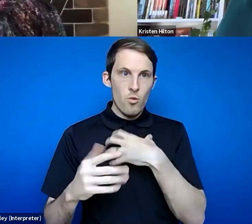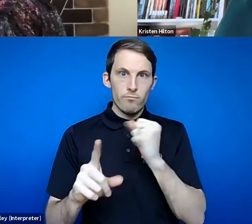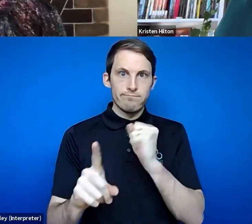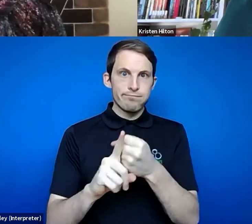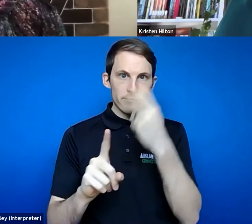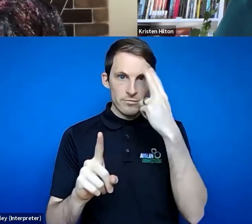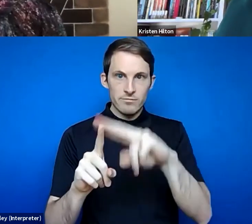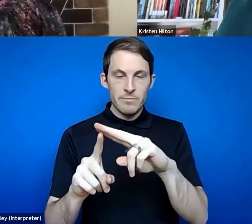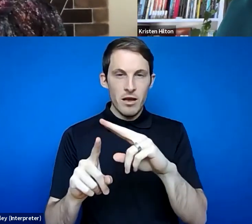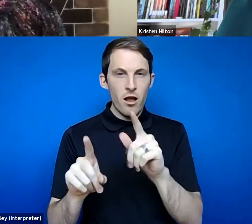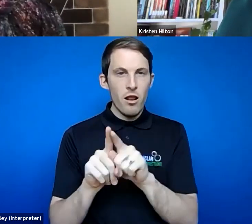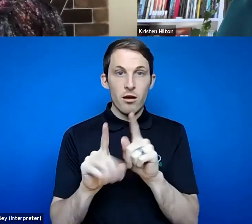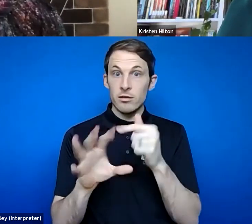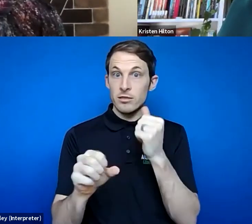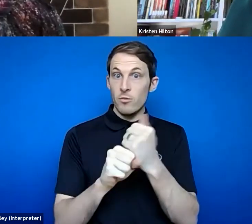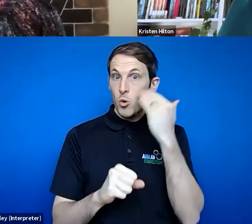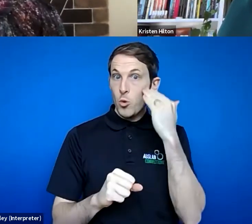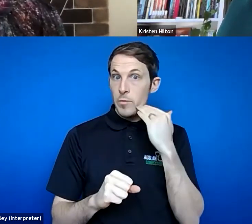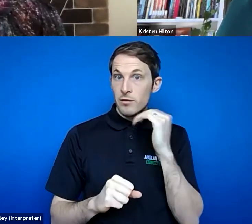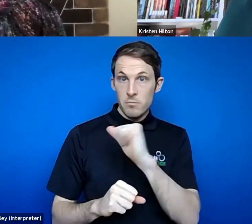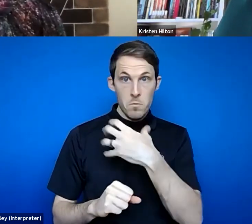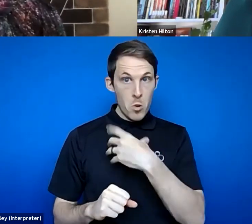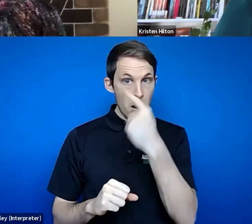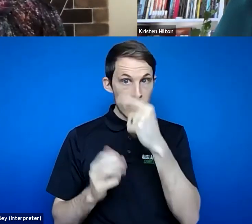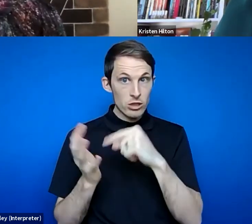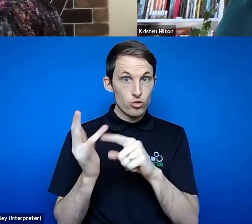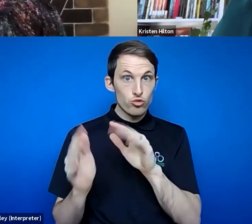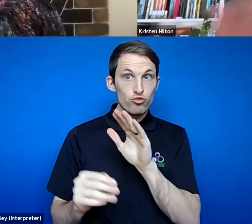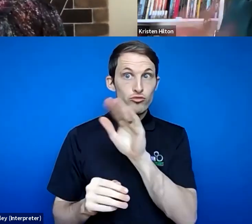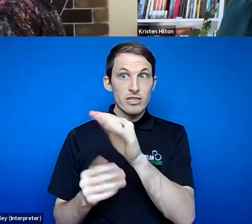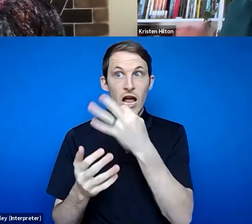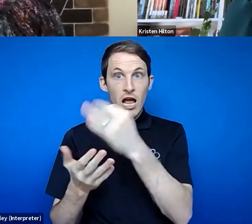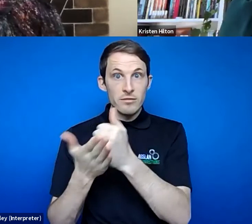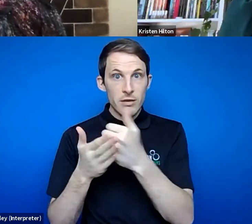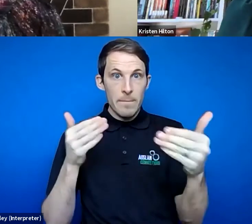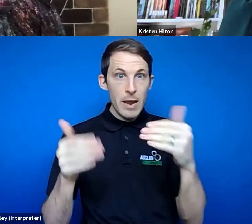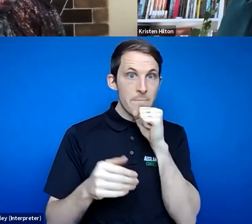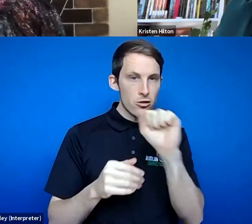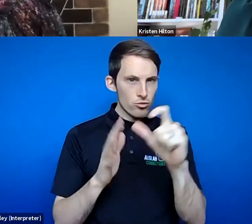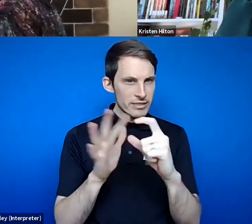Are women, for example, more likely to reach out and seek assistance than men? Does your data tell us anything about that?